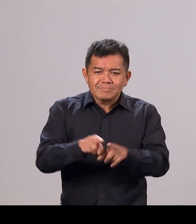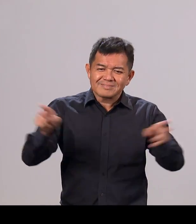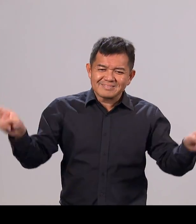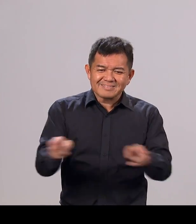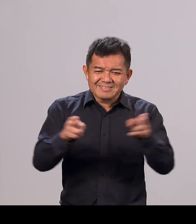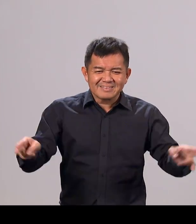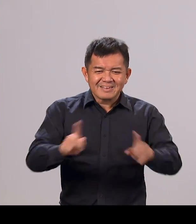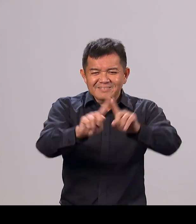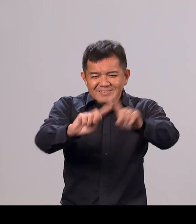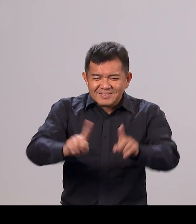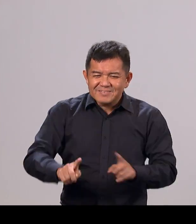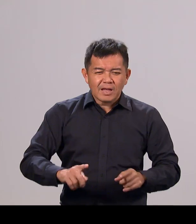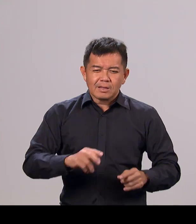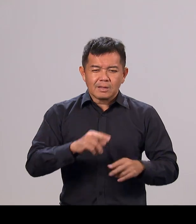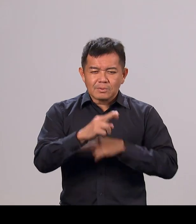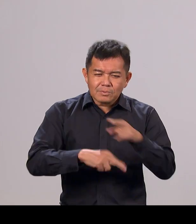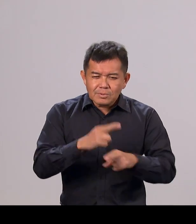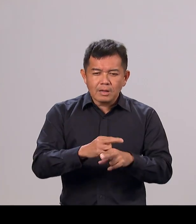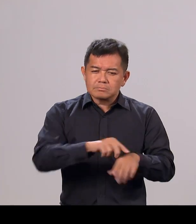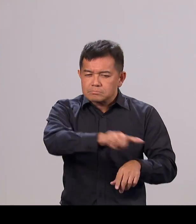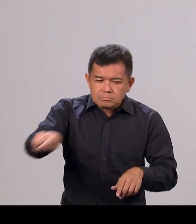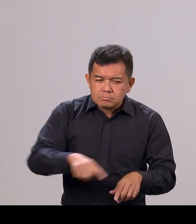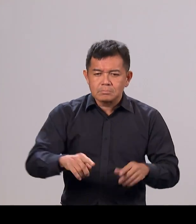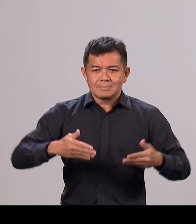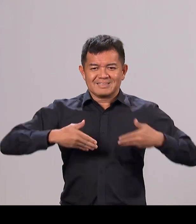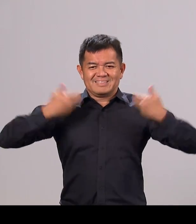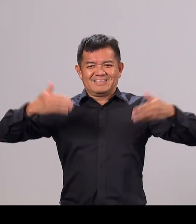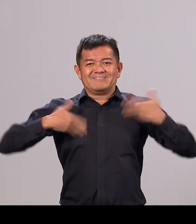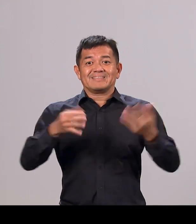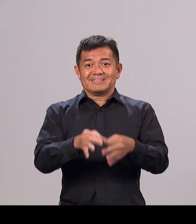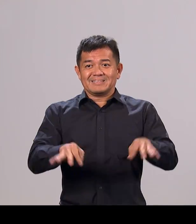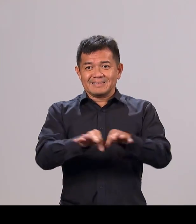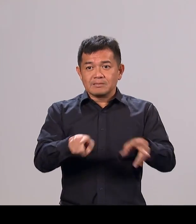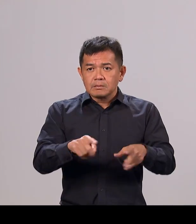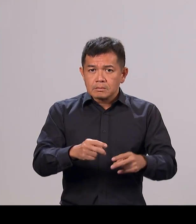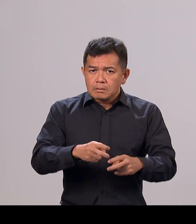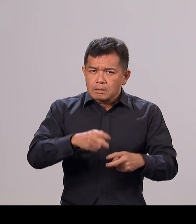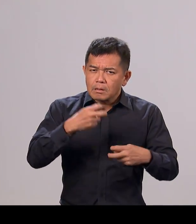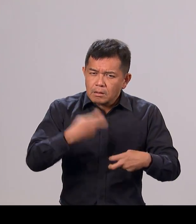It is a very challenging landscape security-wise. The region is shifting.